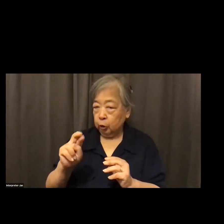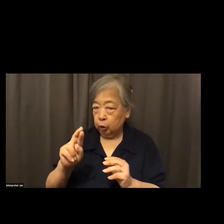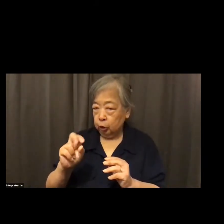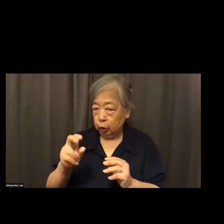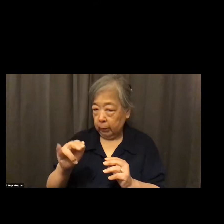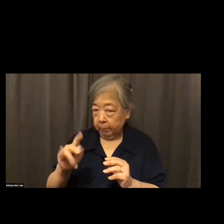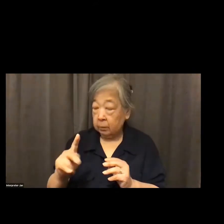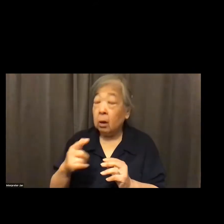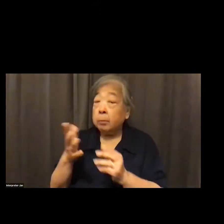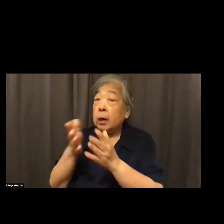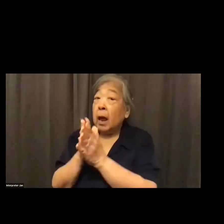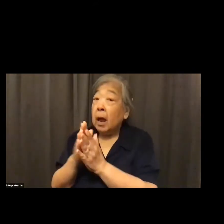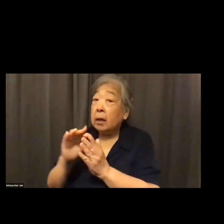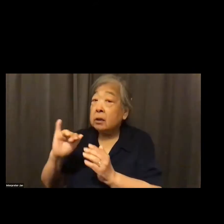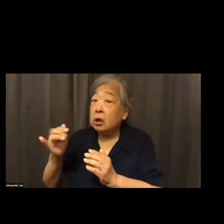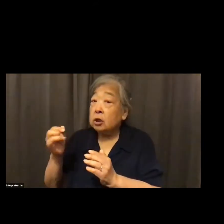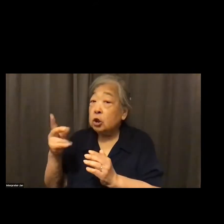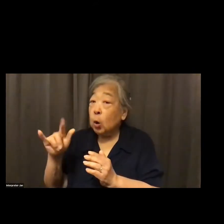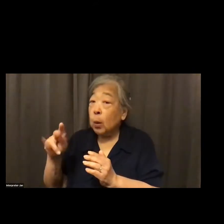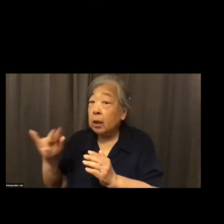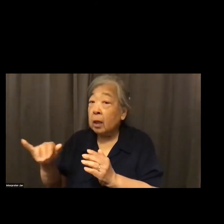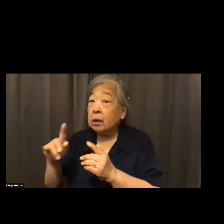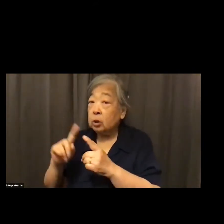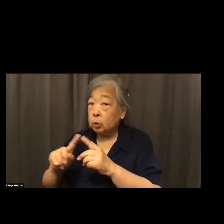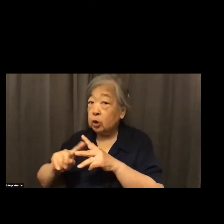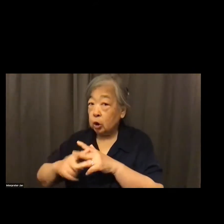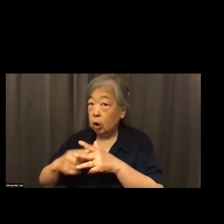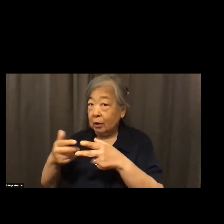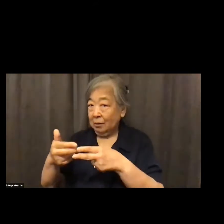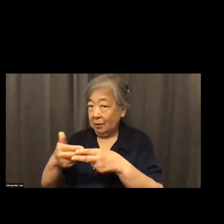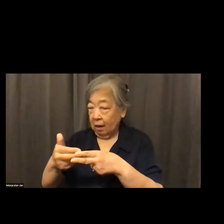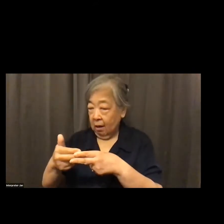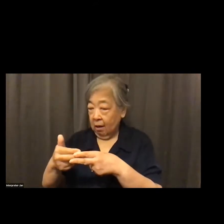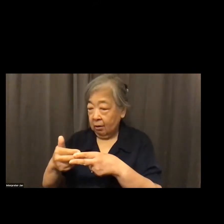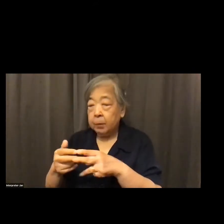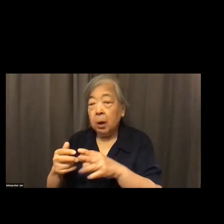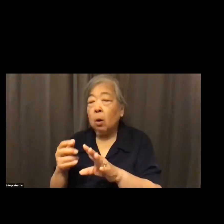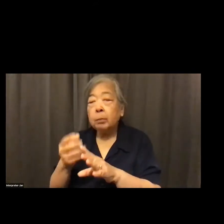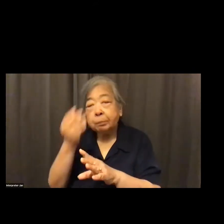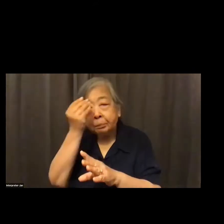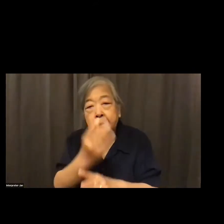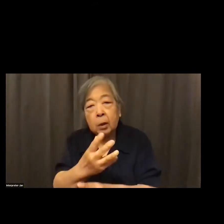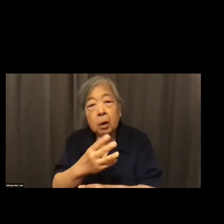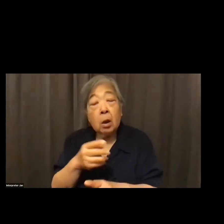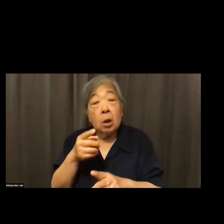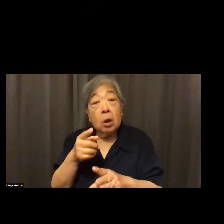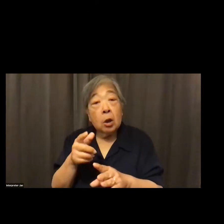Another final note is that you can follow our staff member Ashley who is going to be